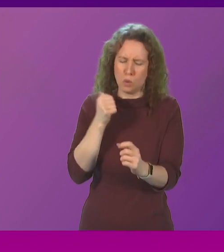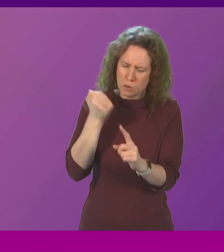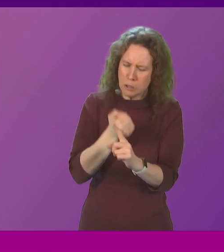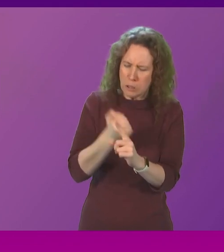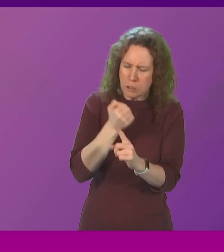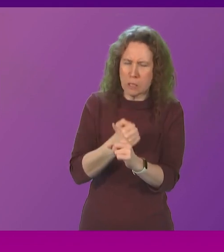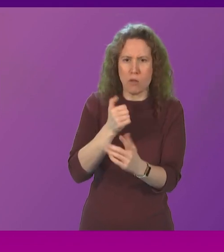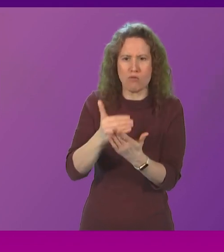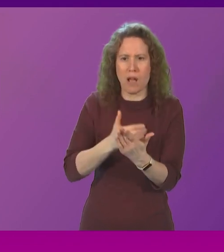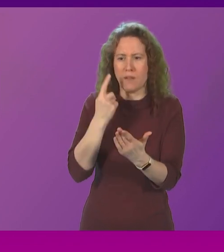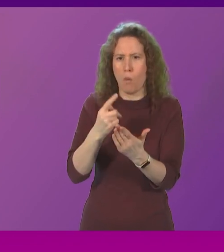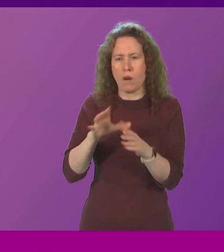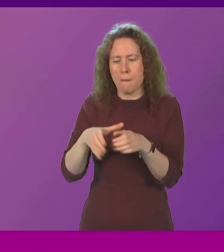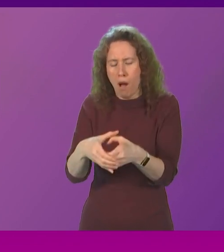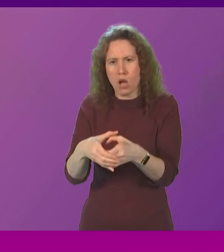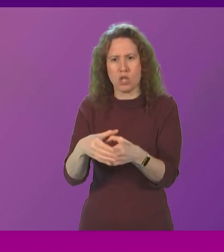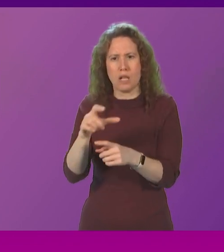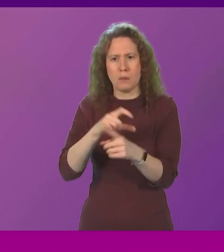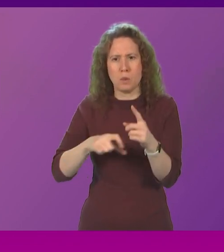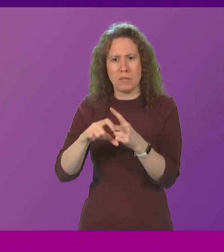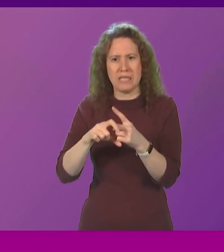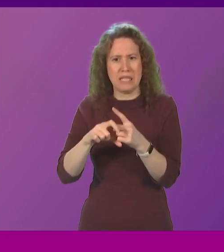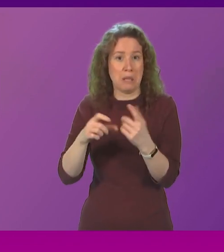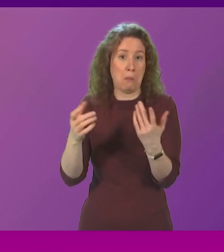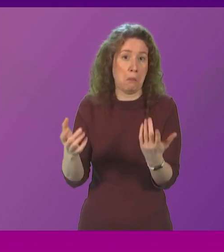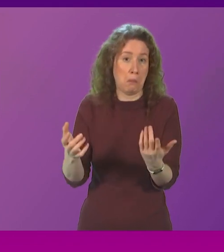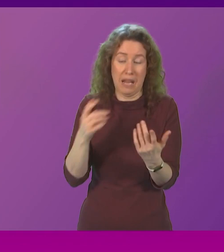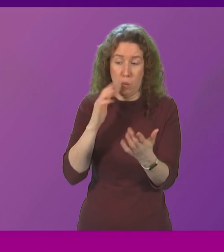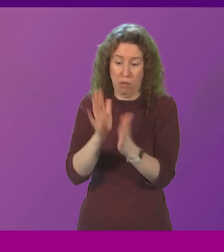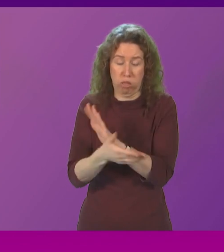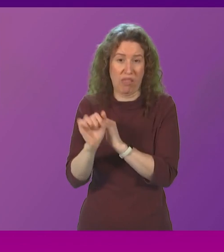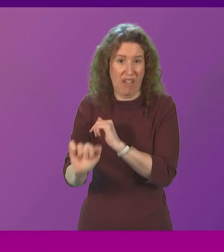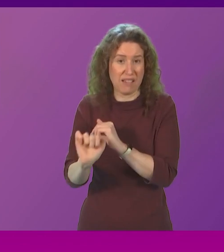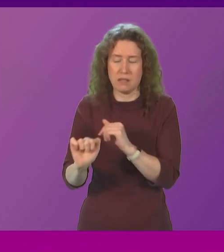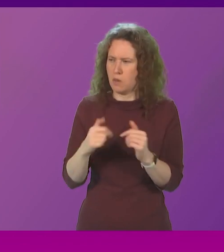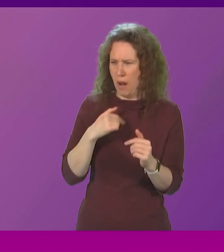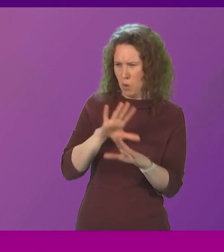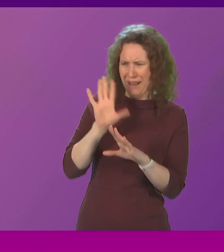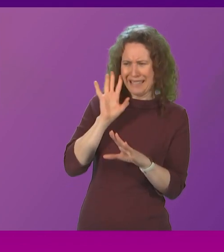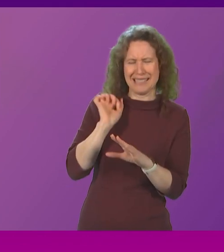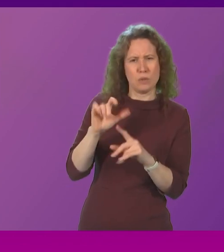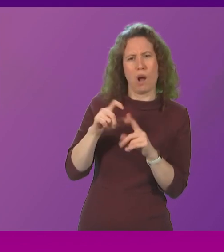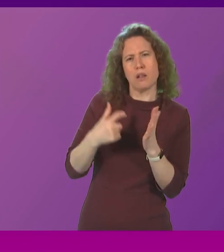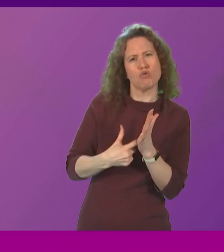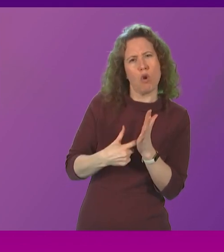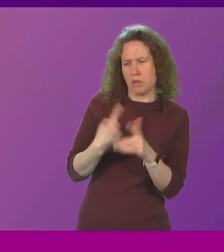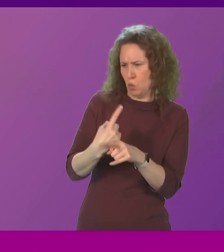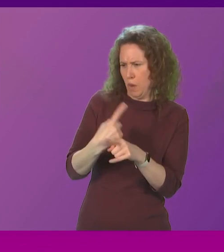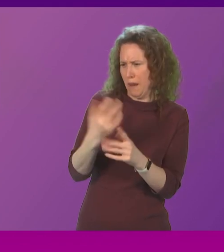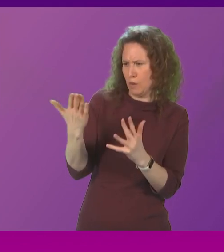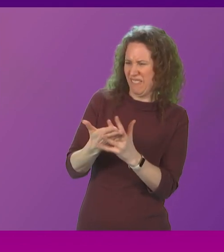marginalised communities in the country, so I will take no lessons on division from Douglas